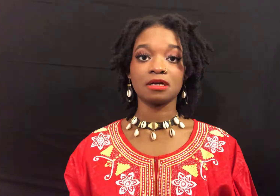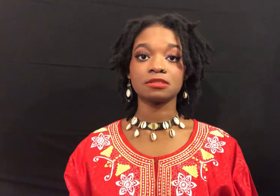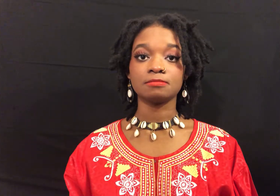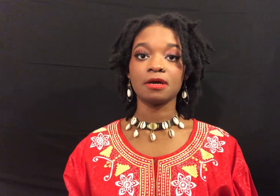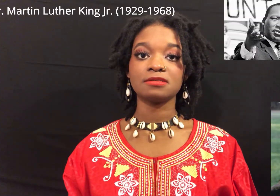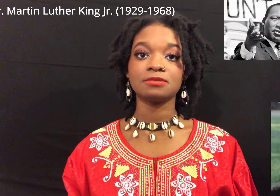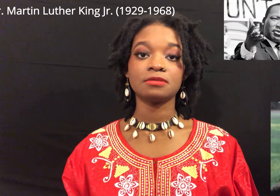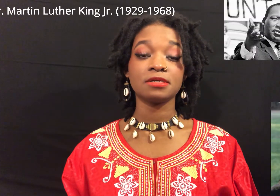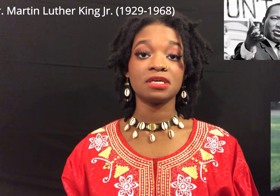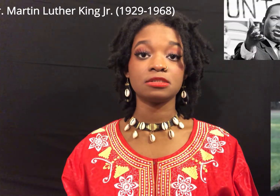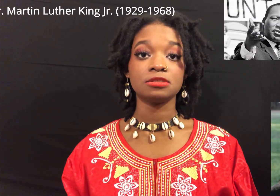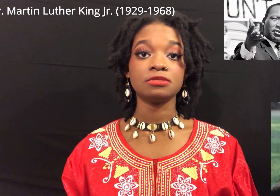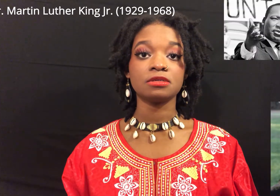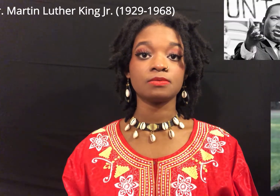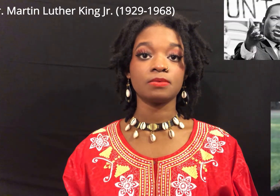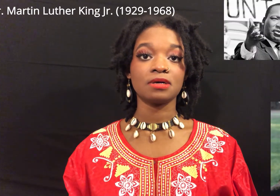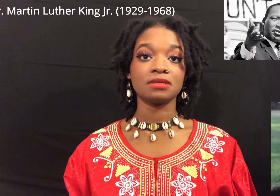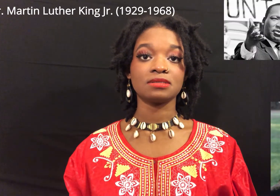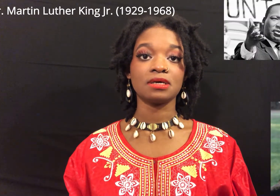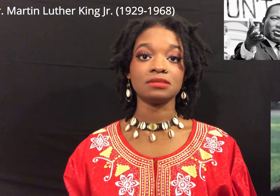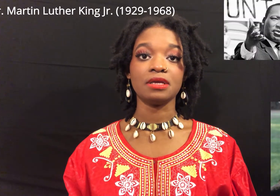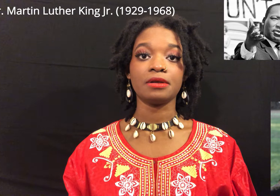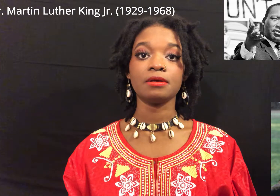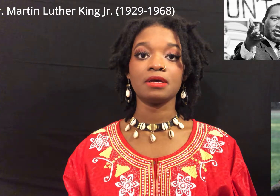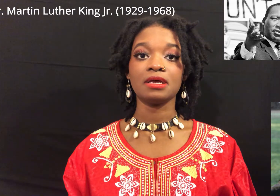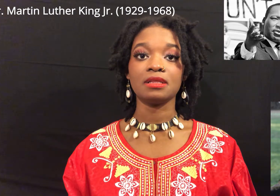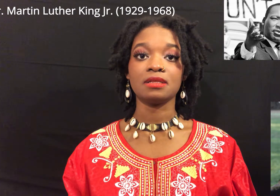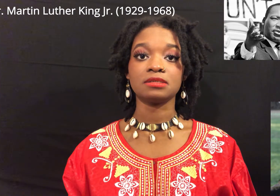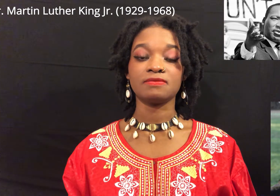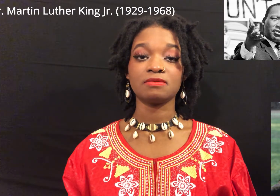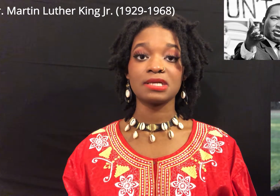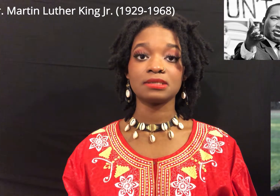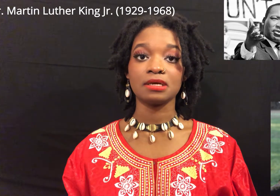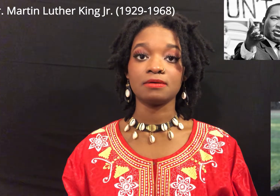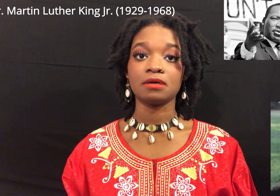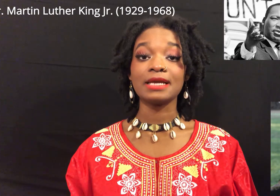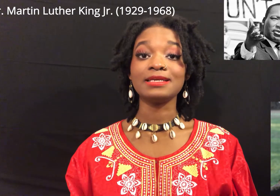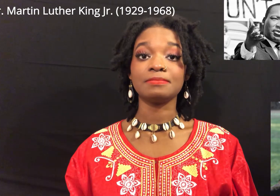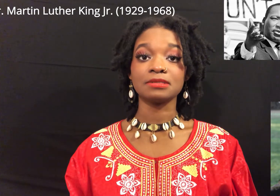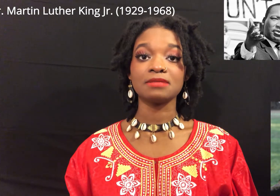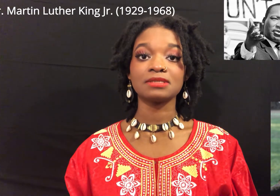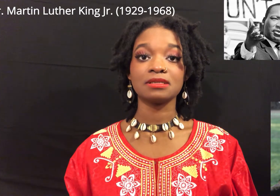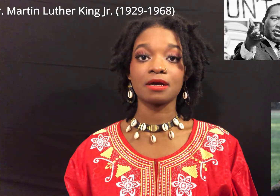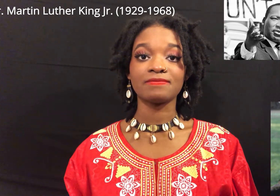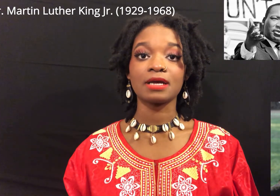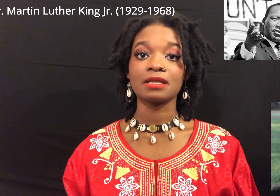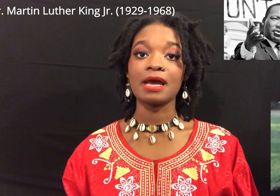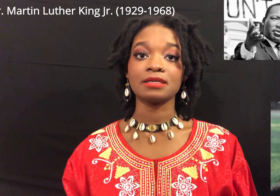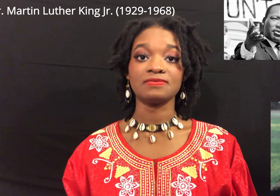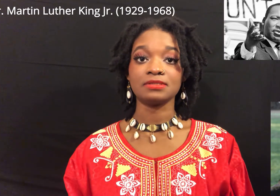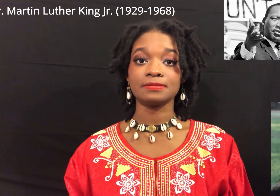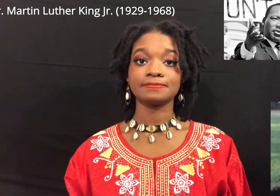Dr. Martin Luter King Jr. was a leader in the civil rights era, and he believed in nonviolent activism.